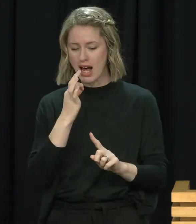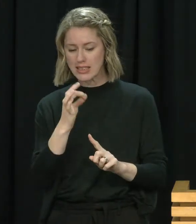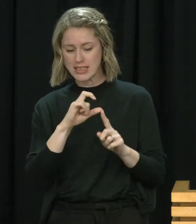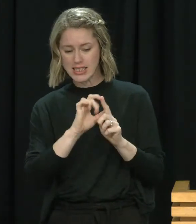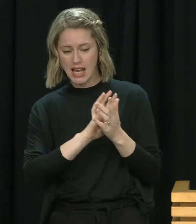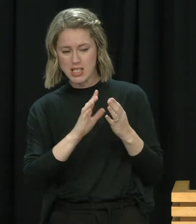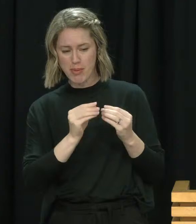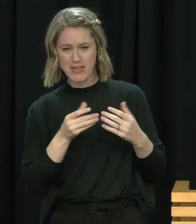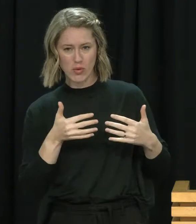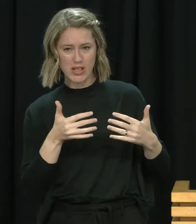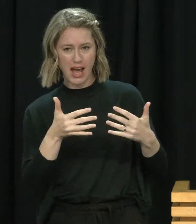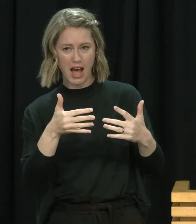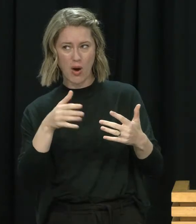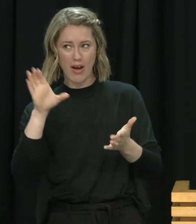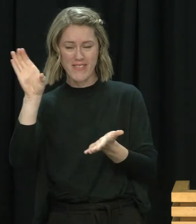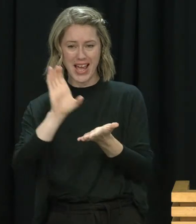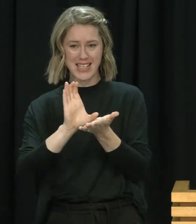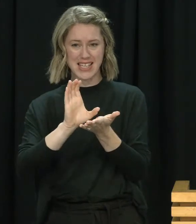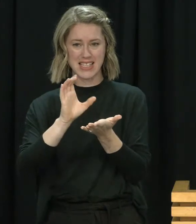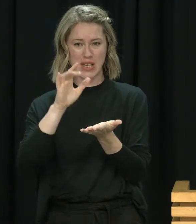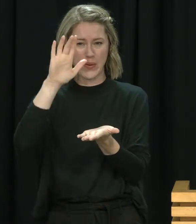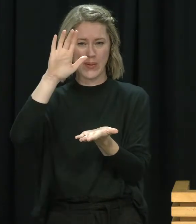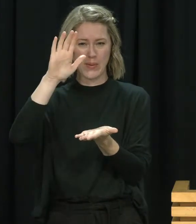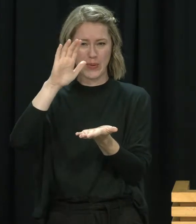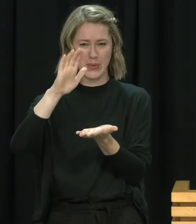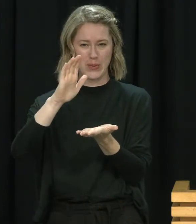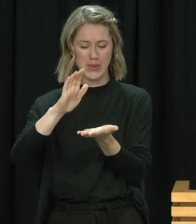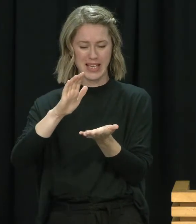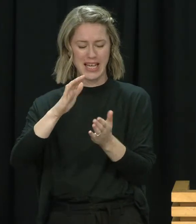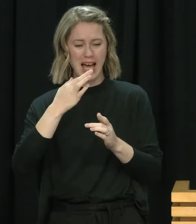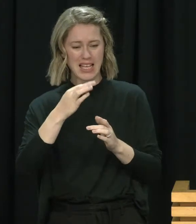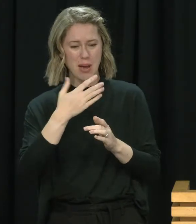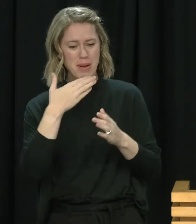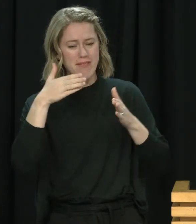approach that and there is